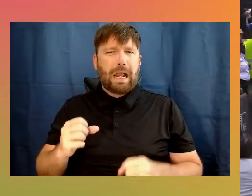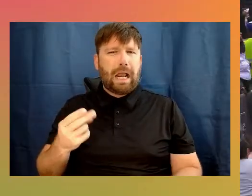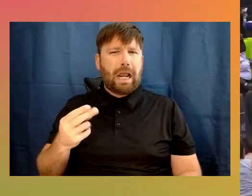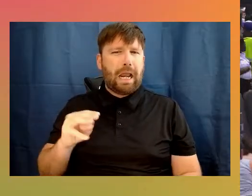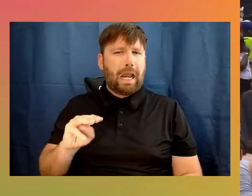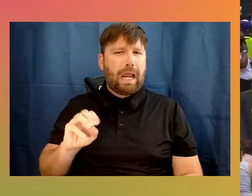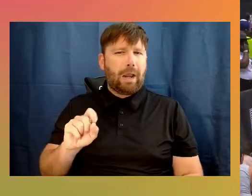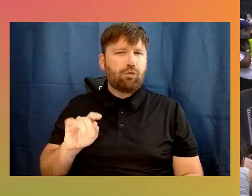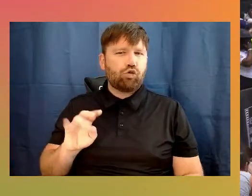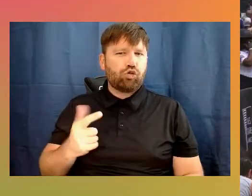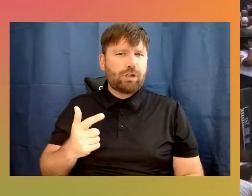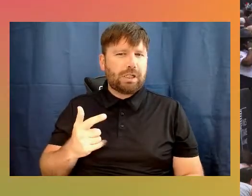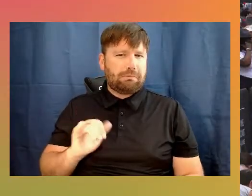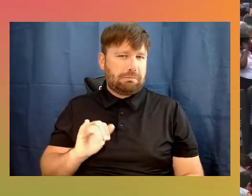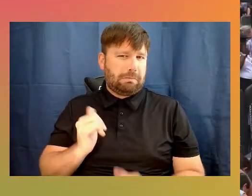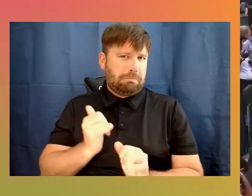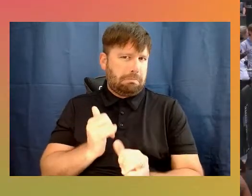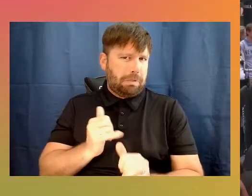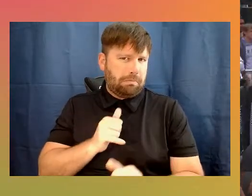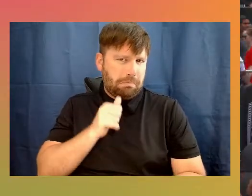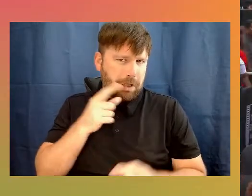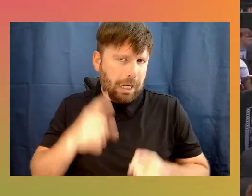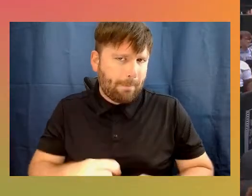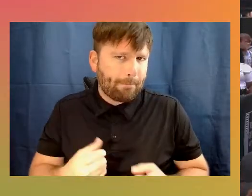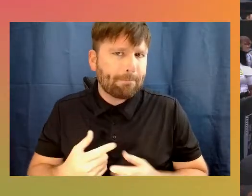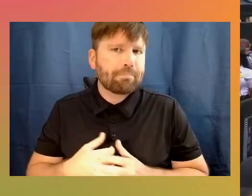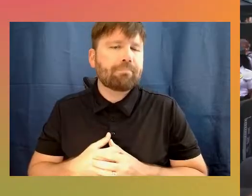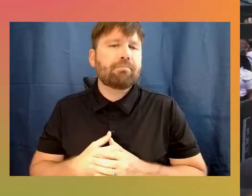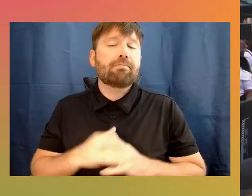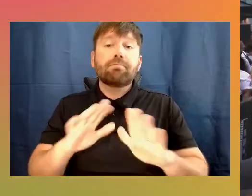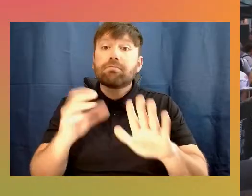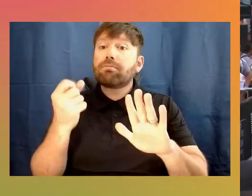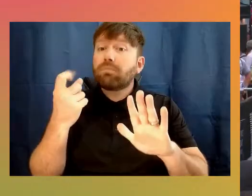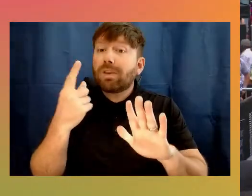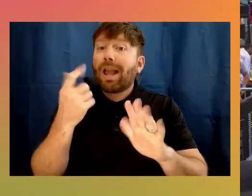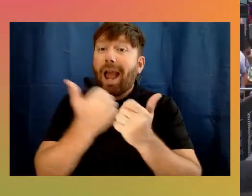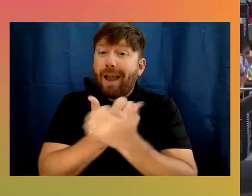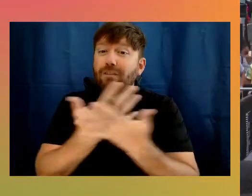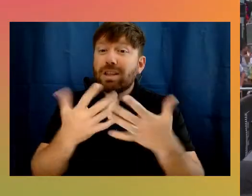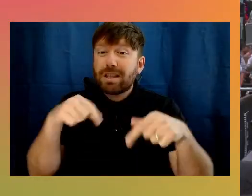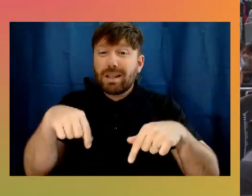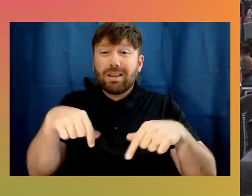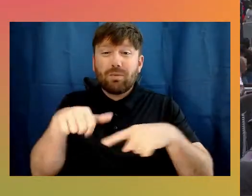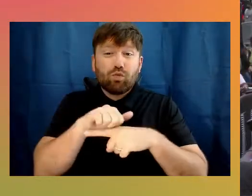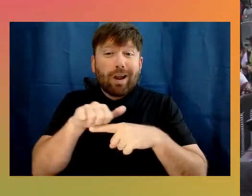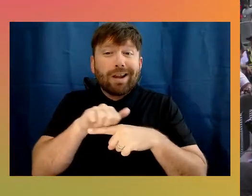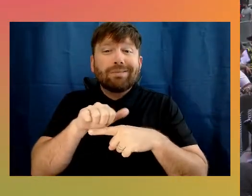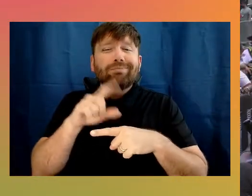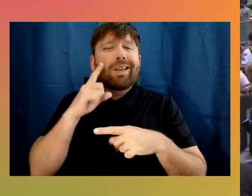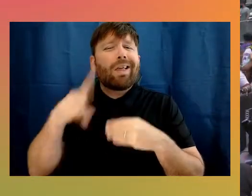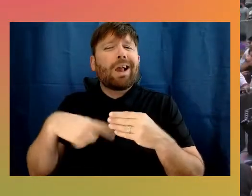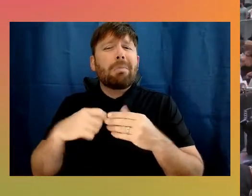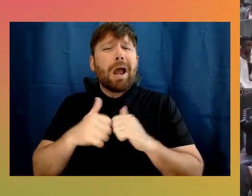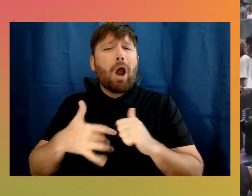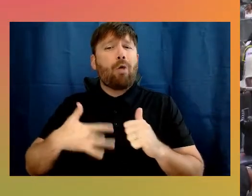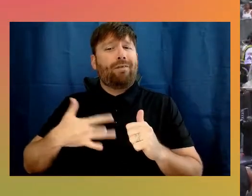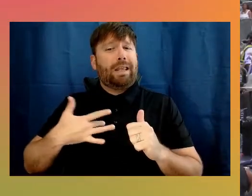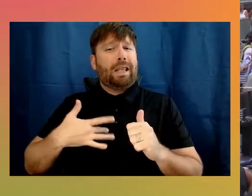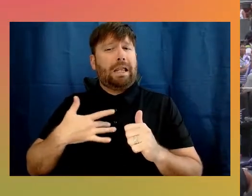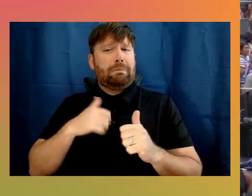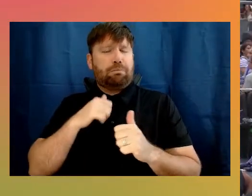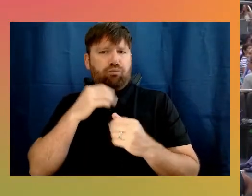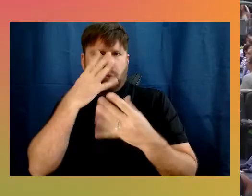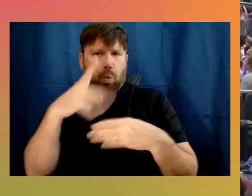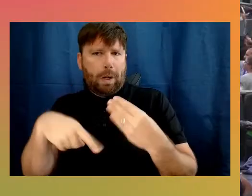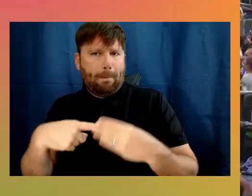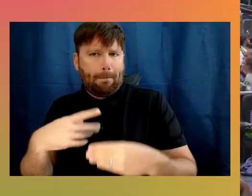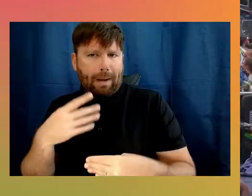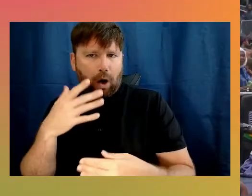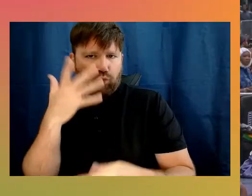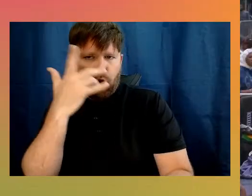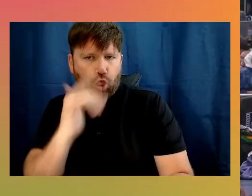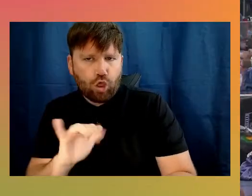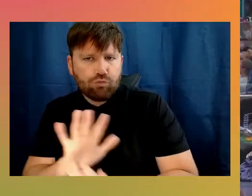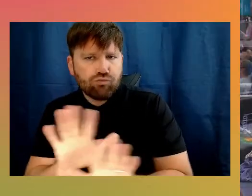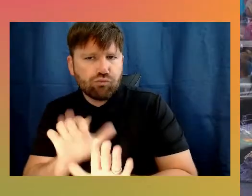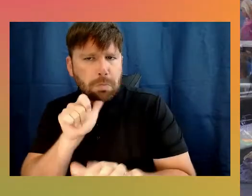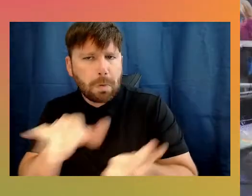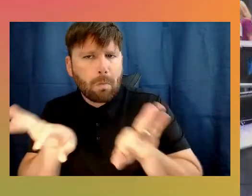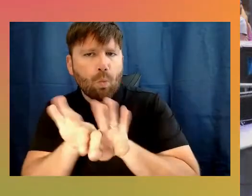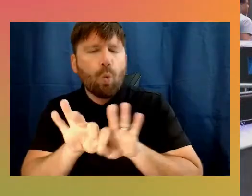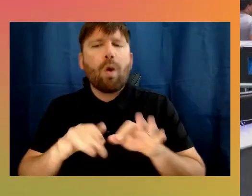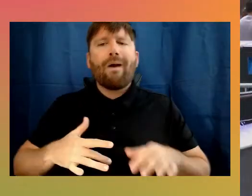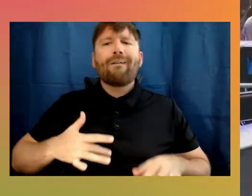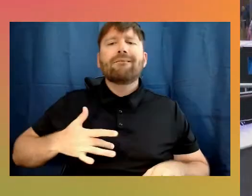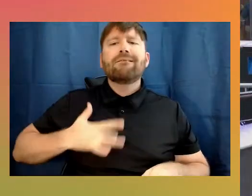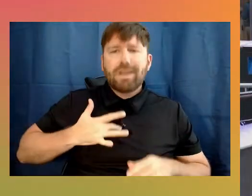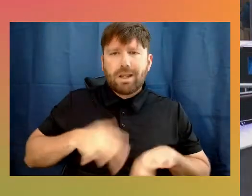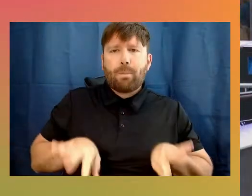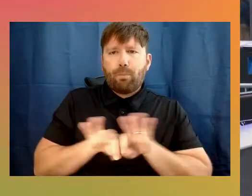STRAIGHTEN THE FRONT LEGS.